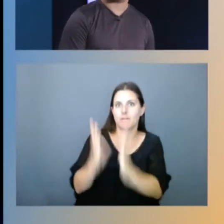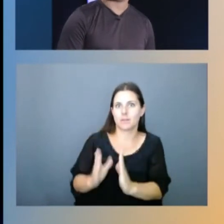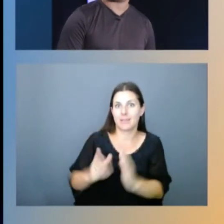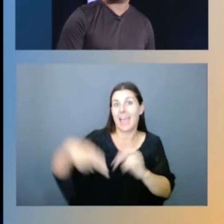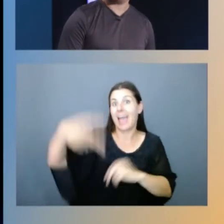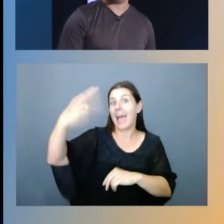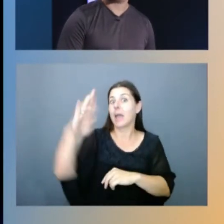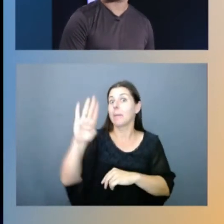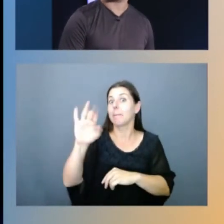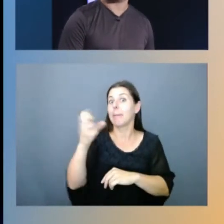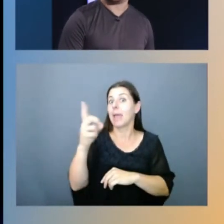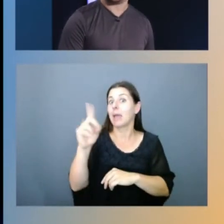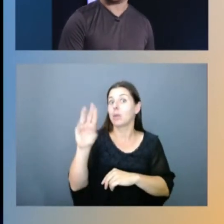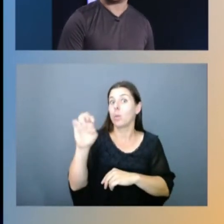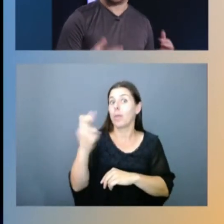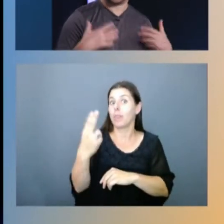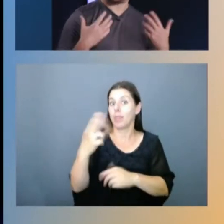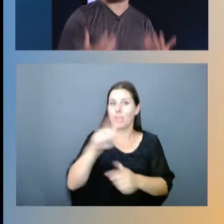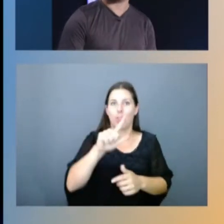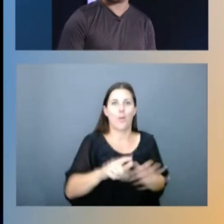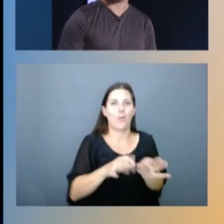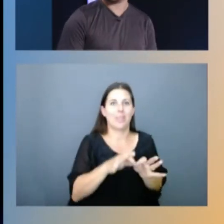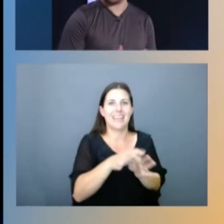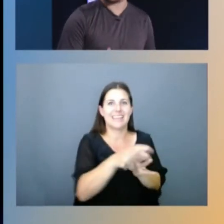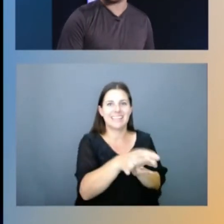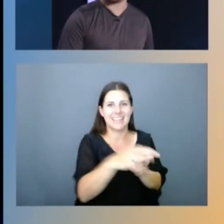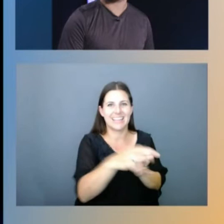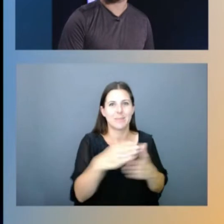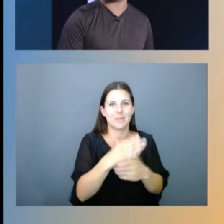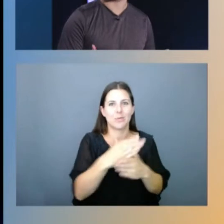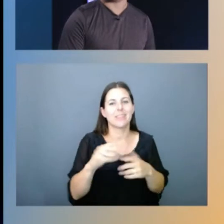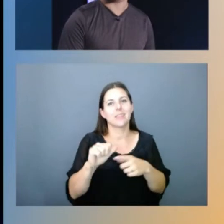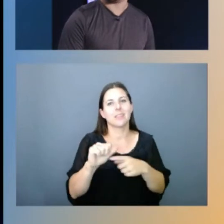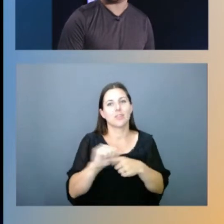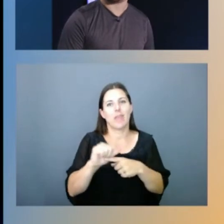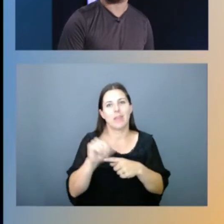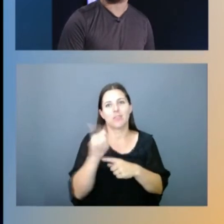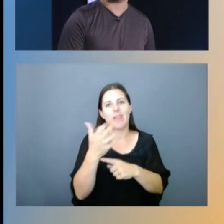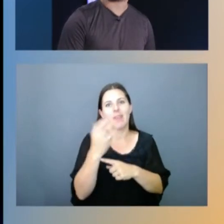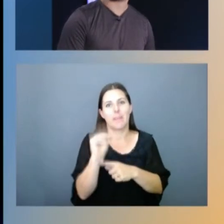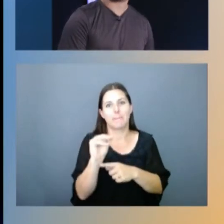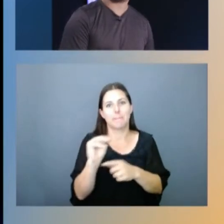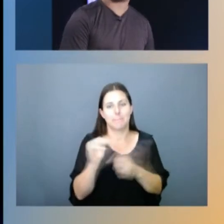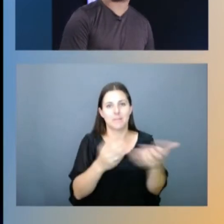between the training devices. We call this interconnect neural link. Now this interconnect